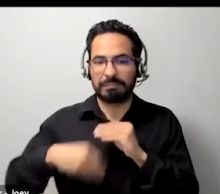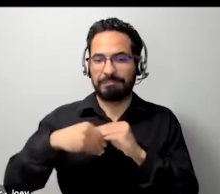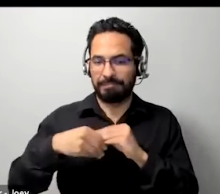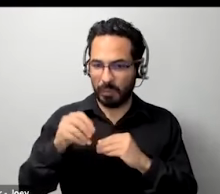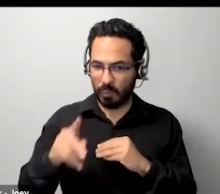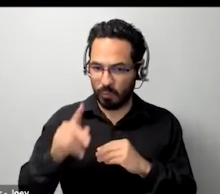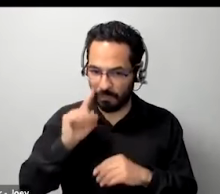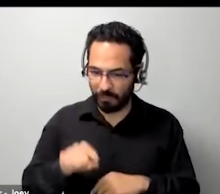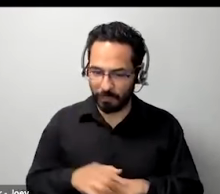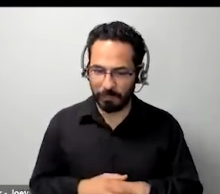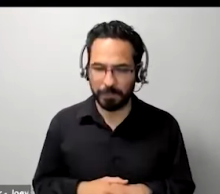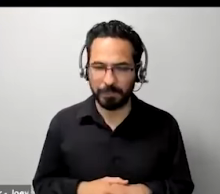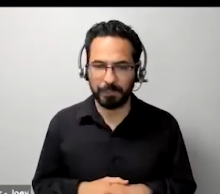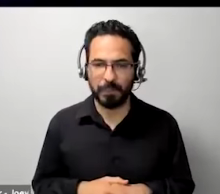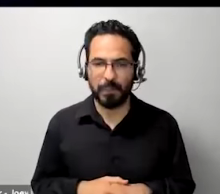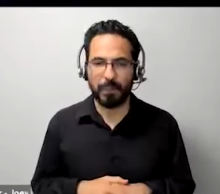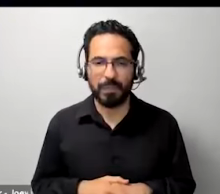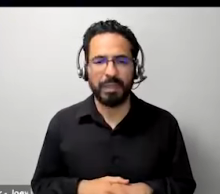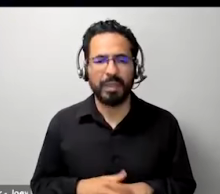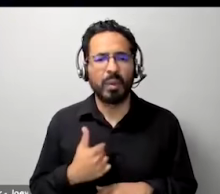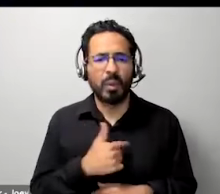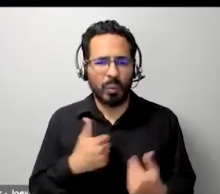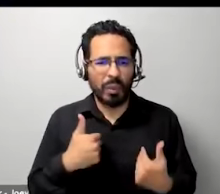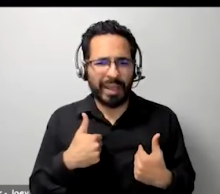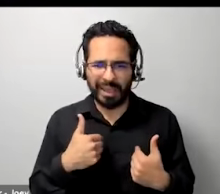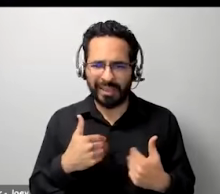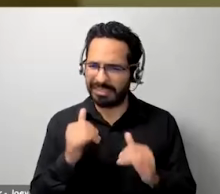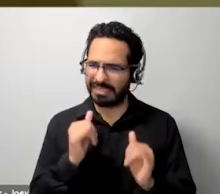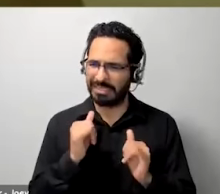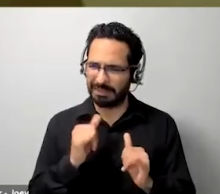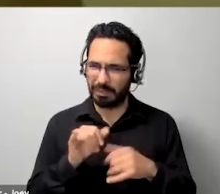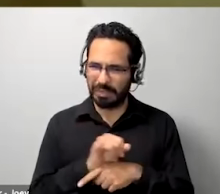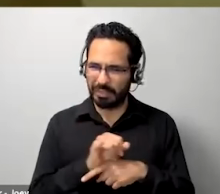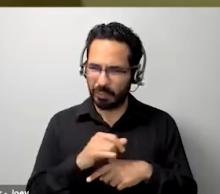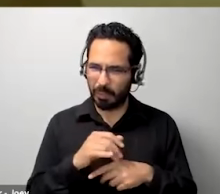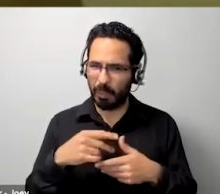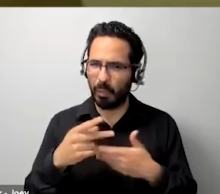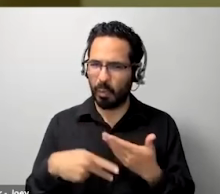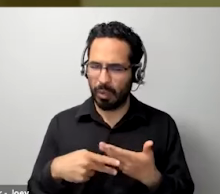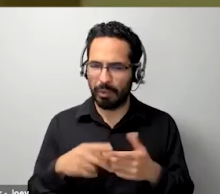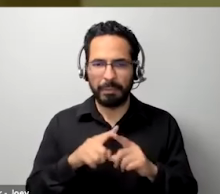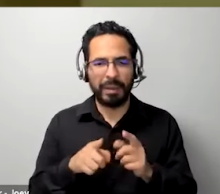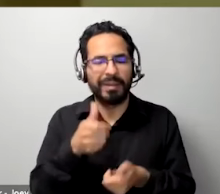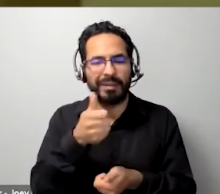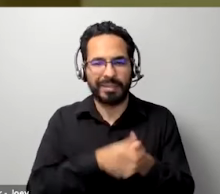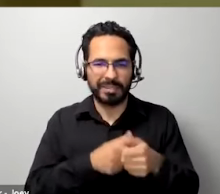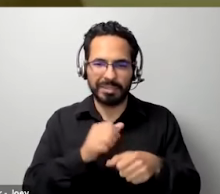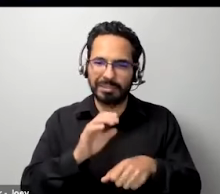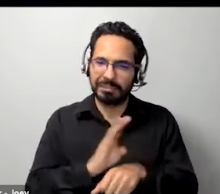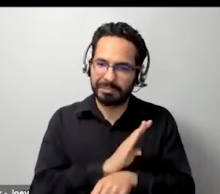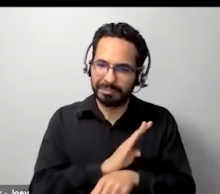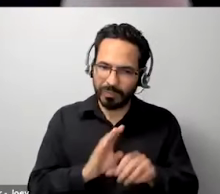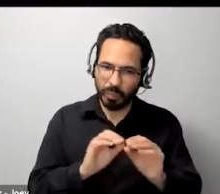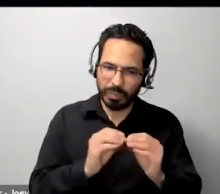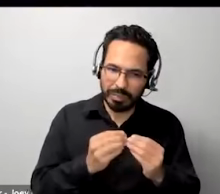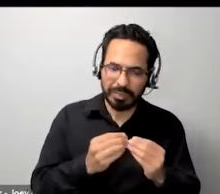I'll also say, I mean, we have a similar intern program, although each organization is allowed to ask for an intern.